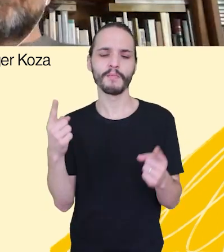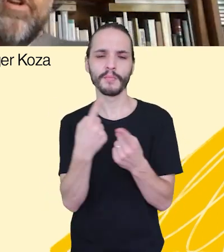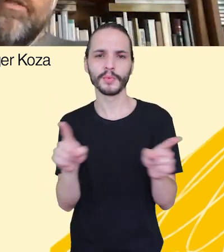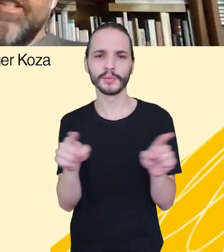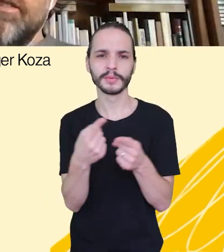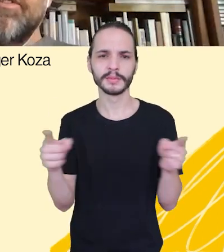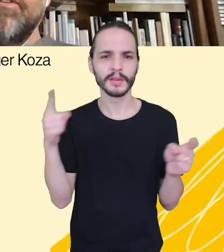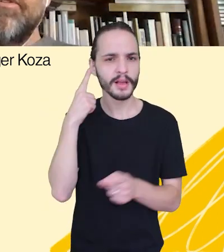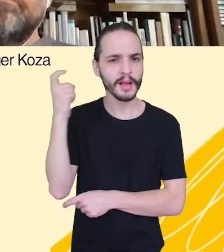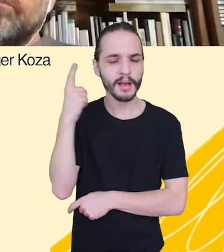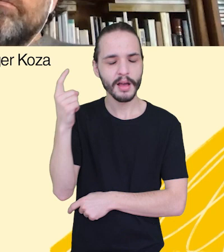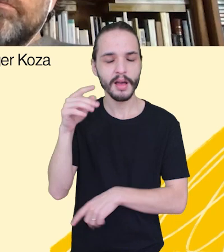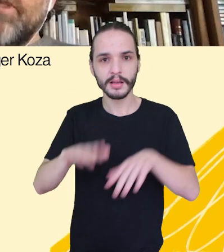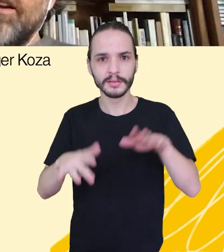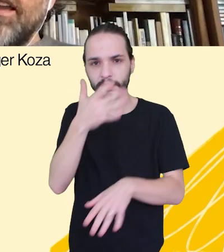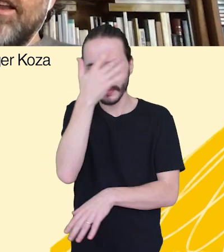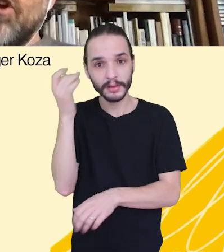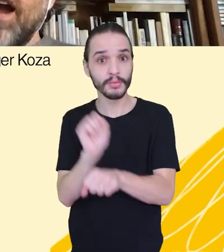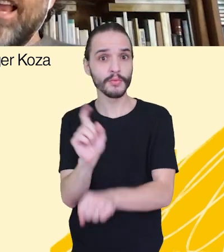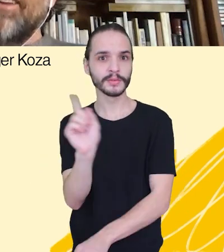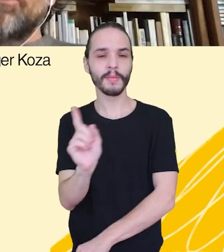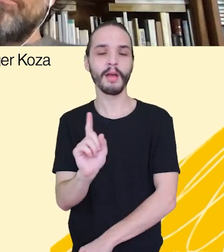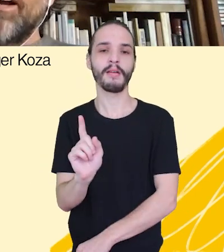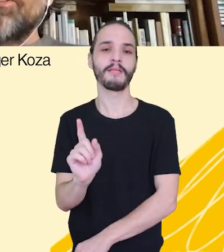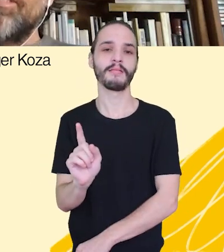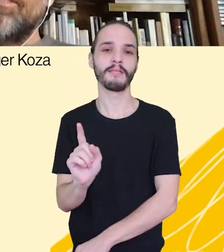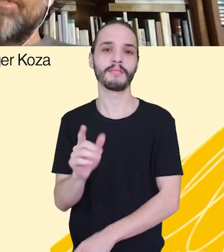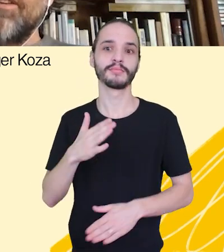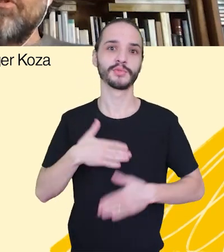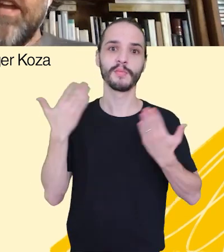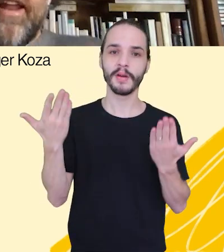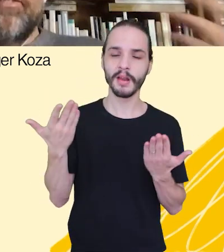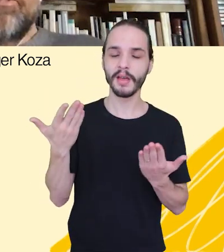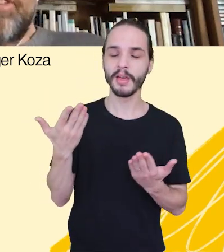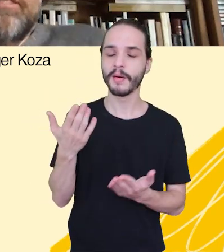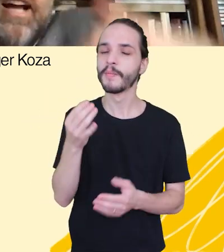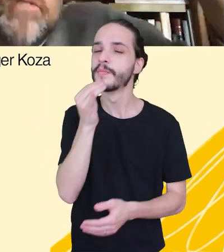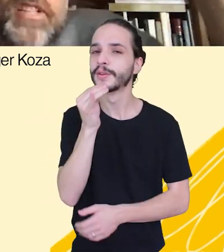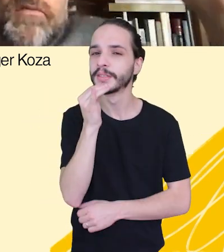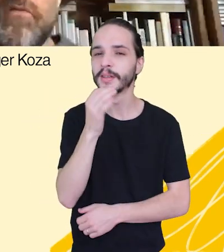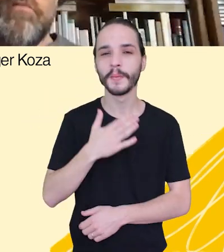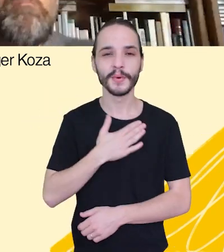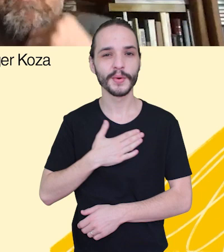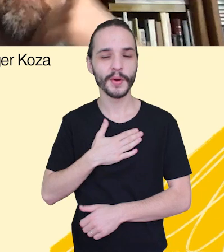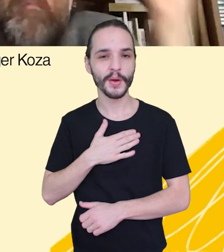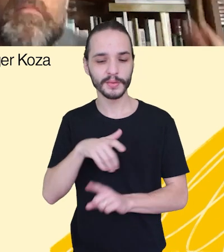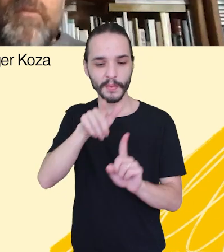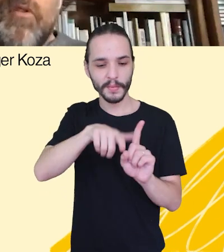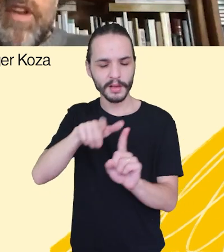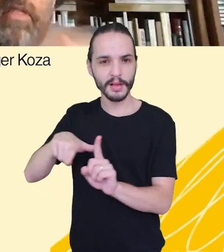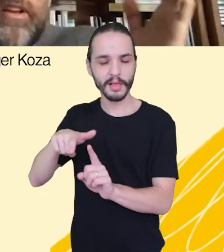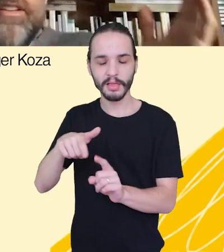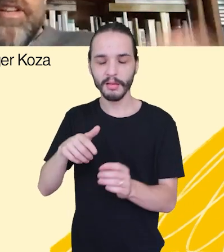For instance, I like so much that sometimes your characters start dancing from nothing.